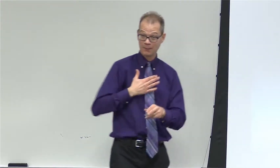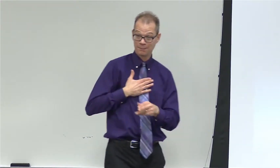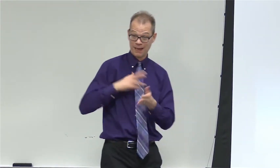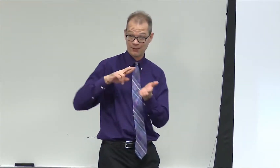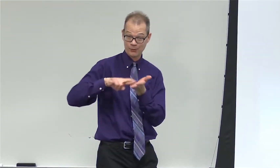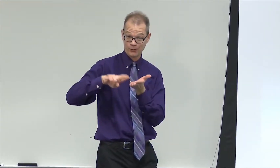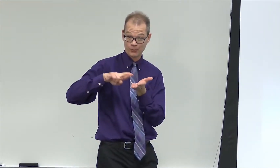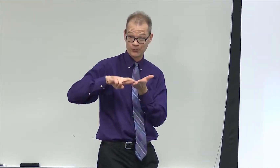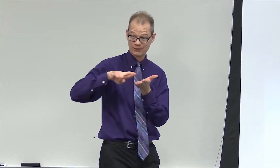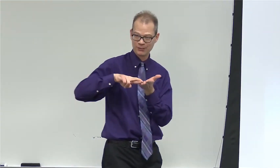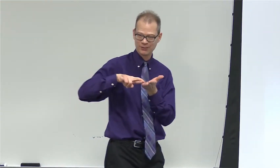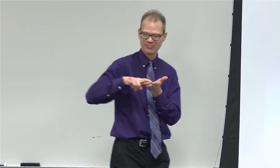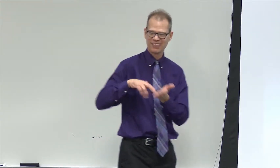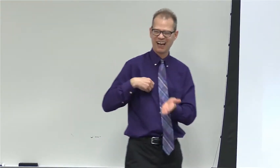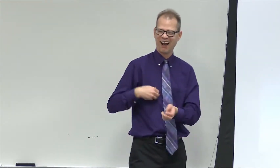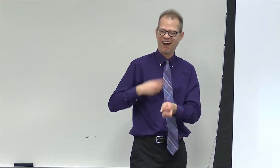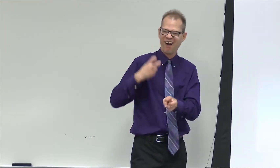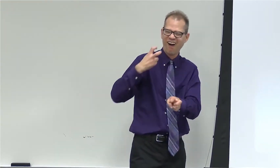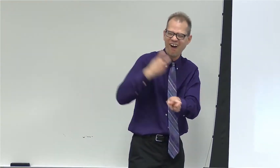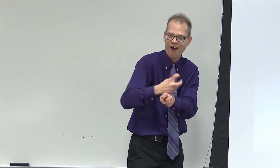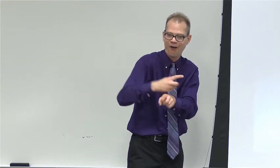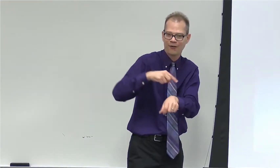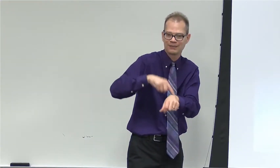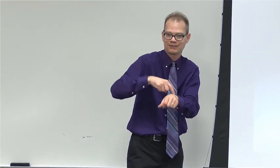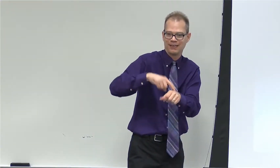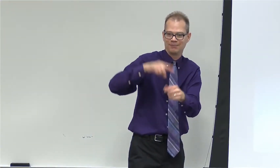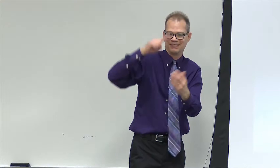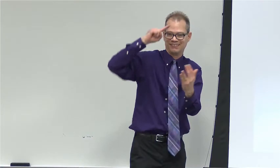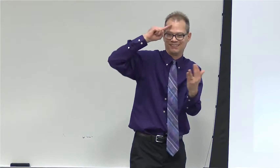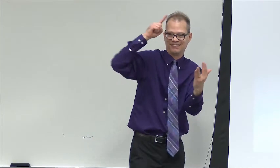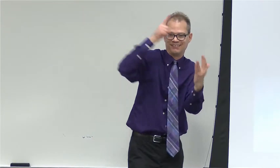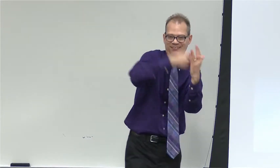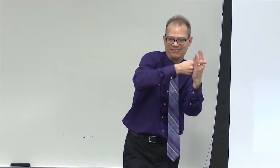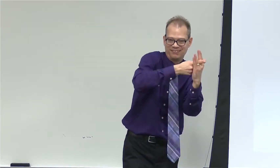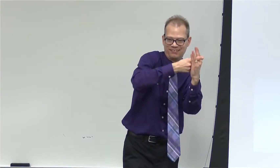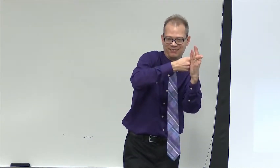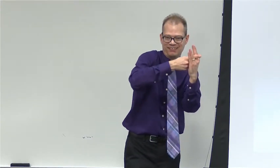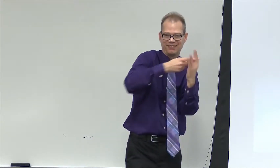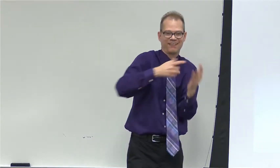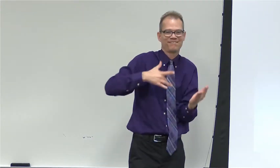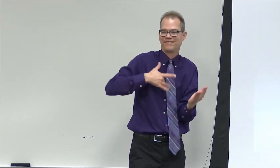my papers about my research, I had a hard time.